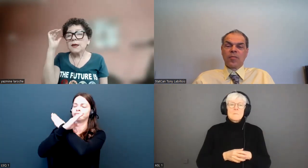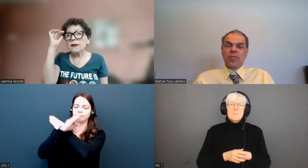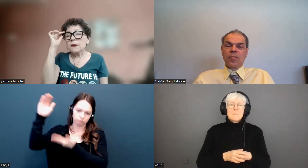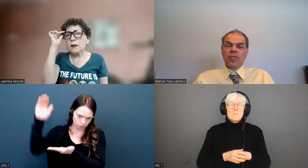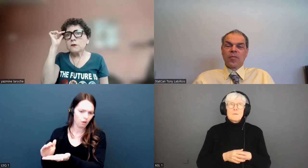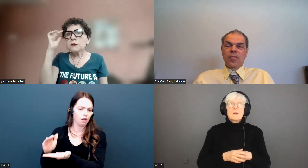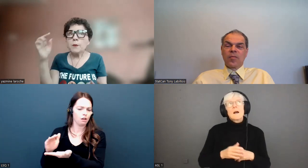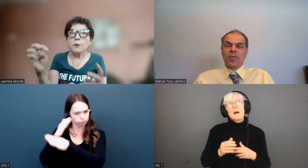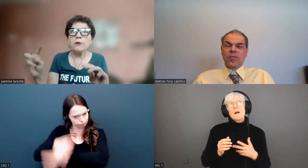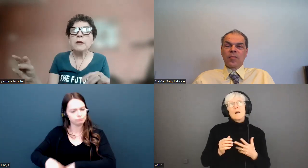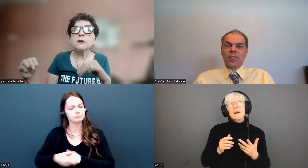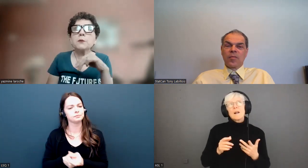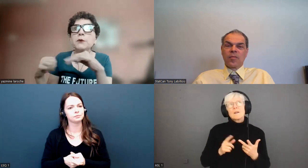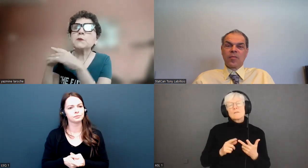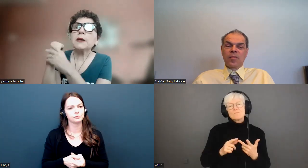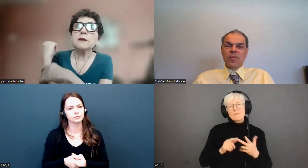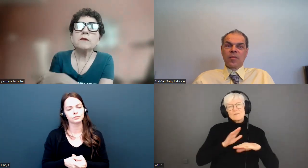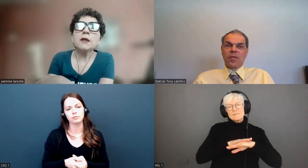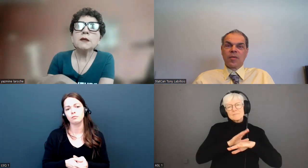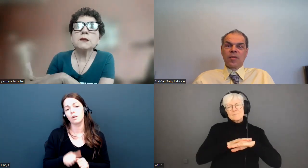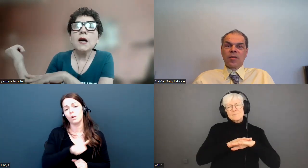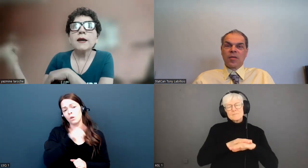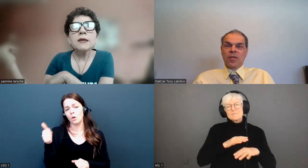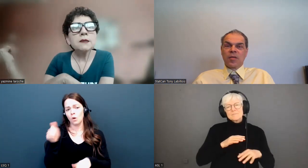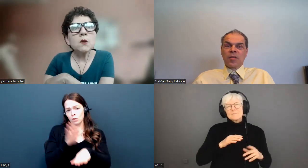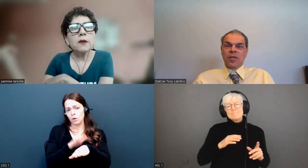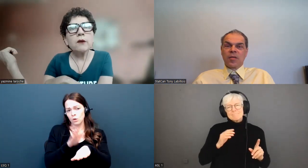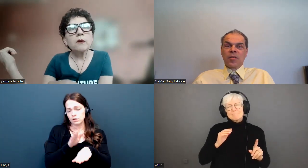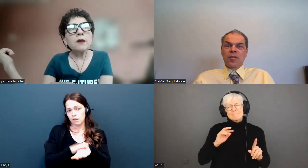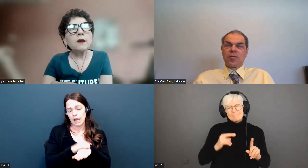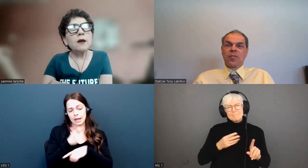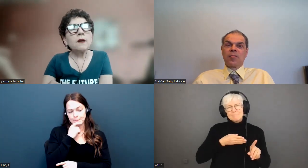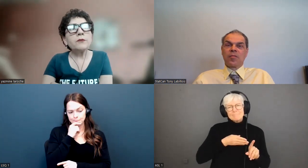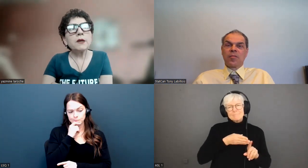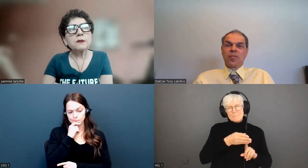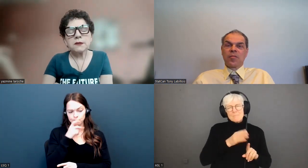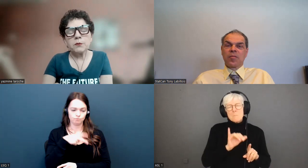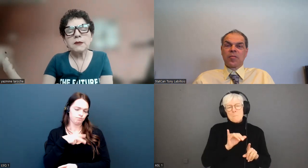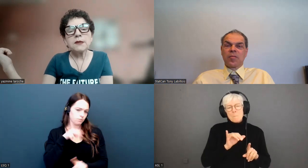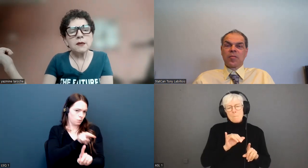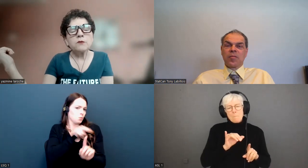say just from a professional perspective is I think this whole area of accessibility and